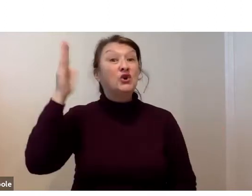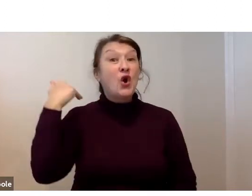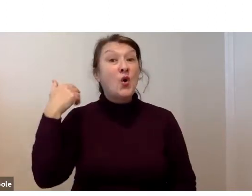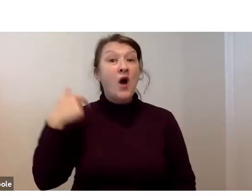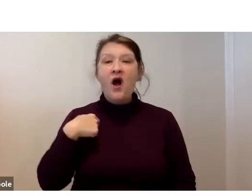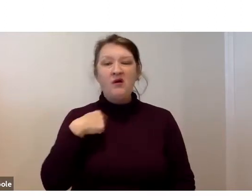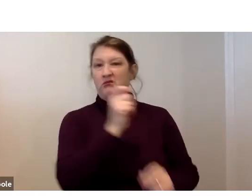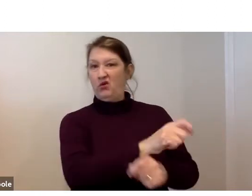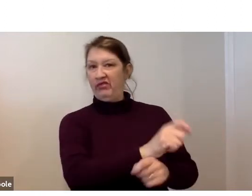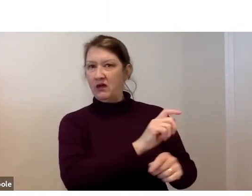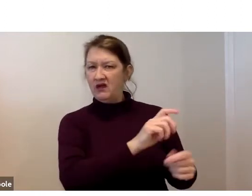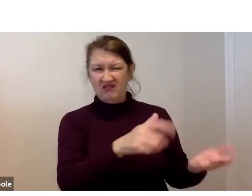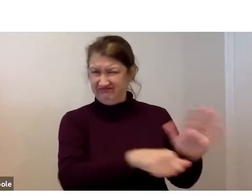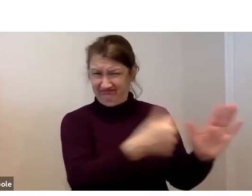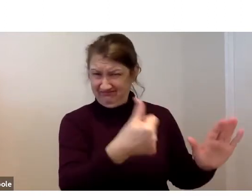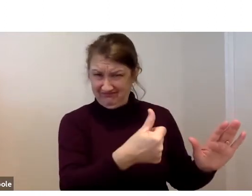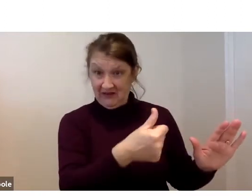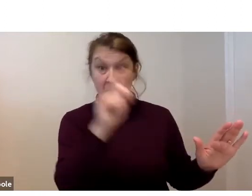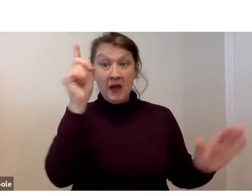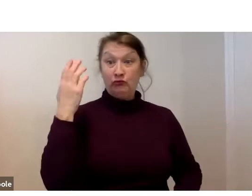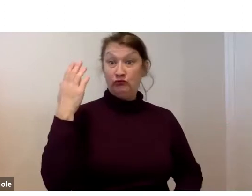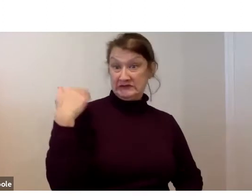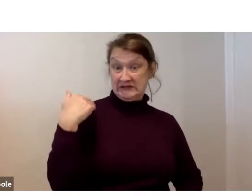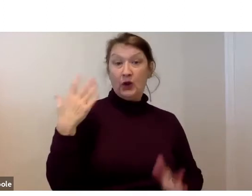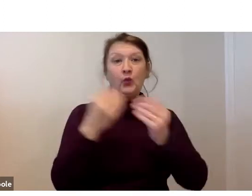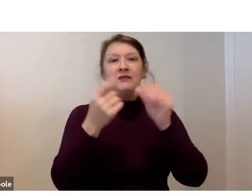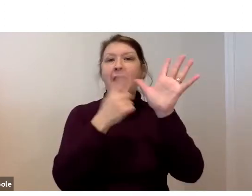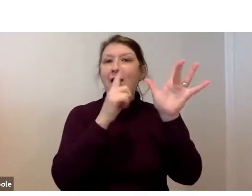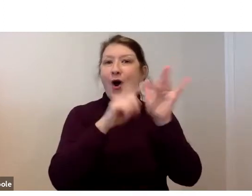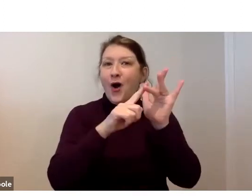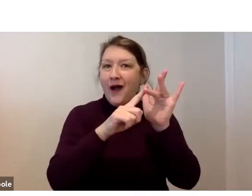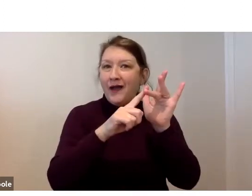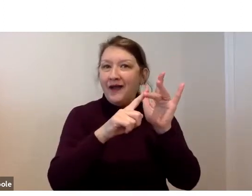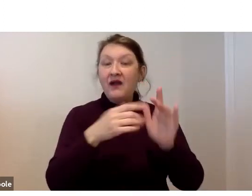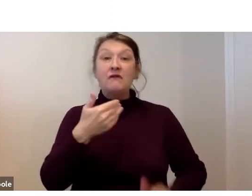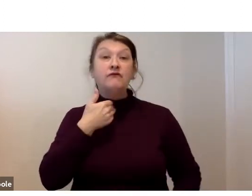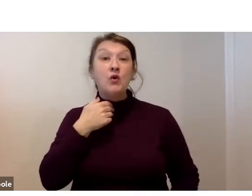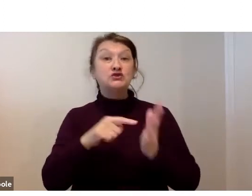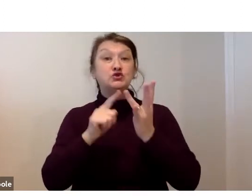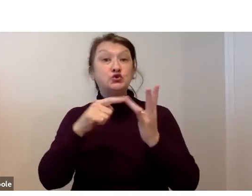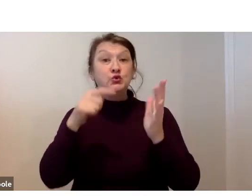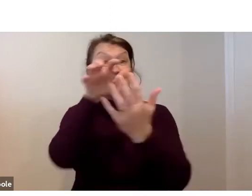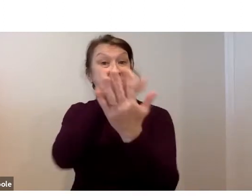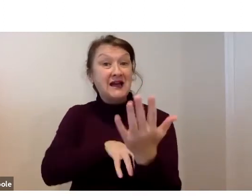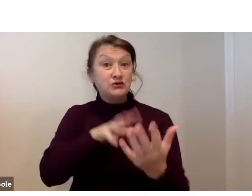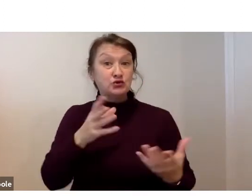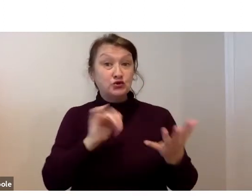Quite recently with AI, voice to text software has really gotten quite good.